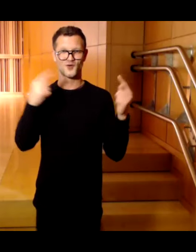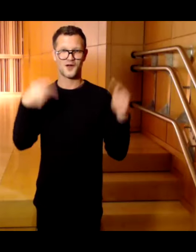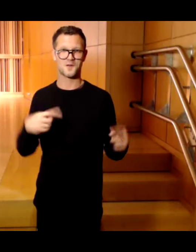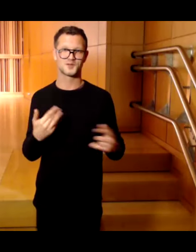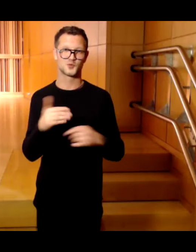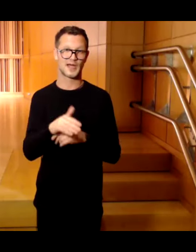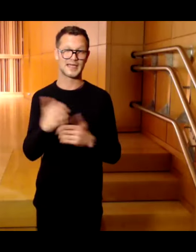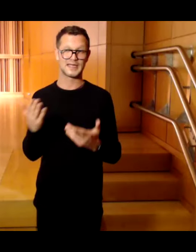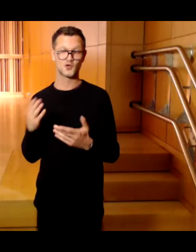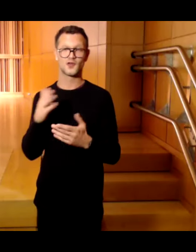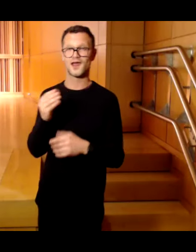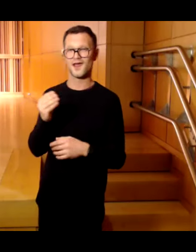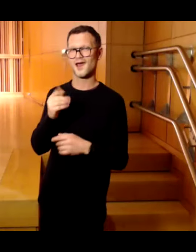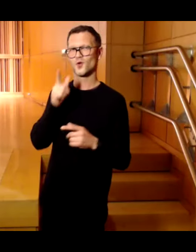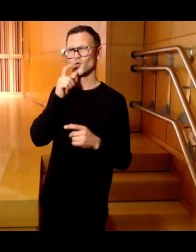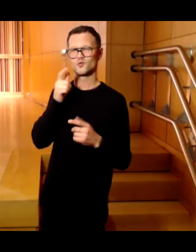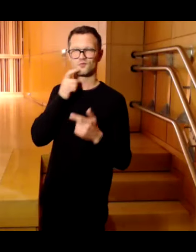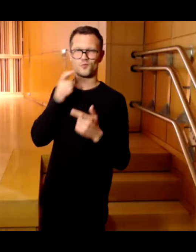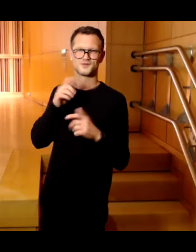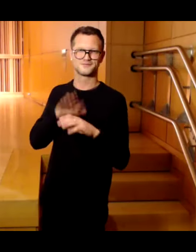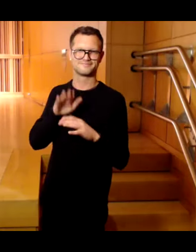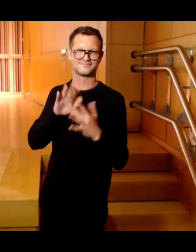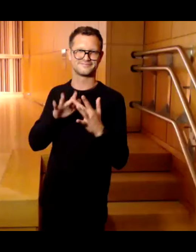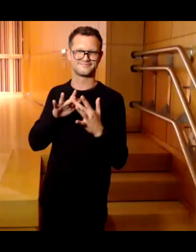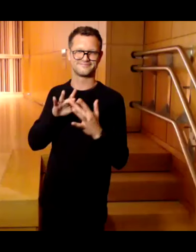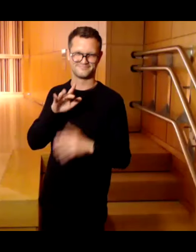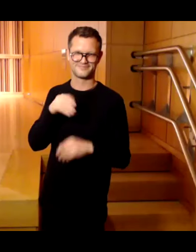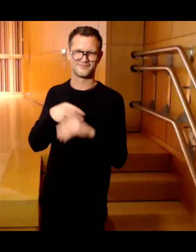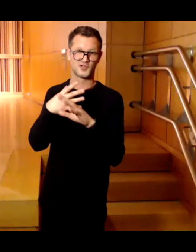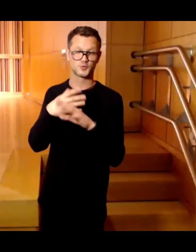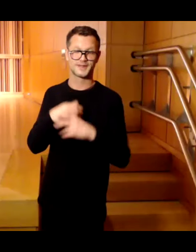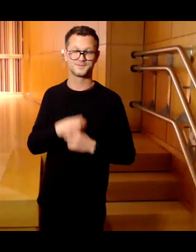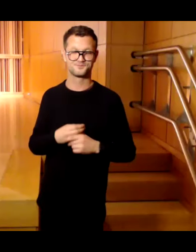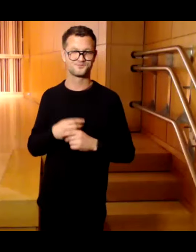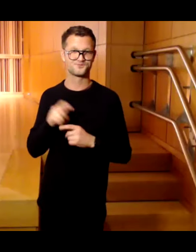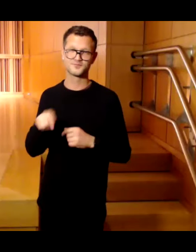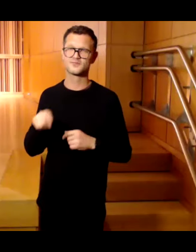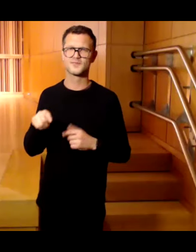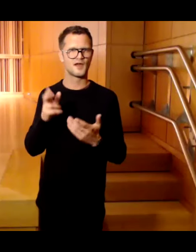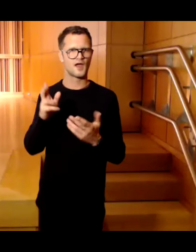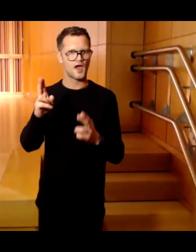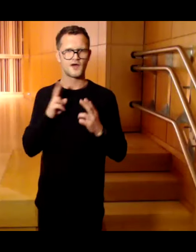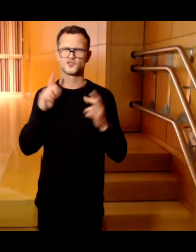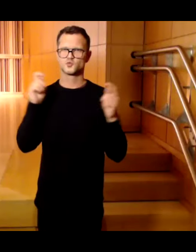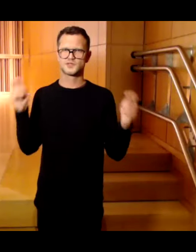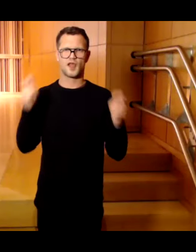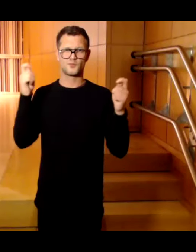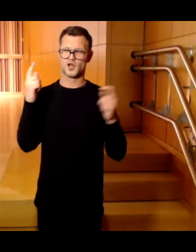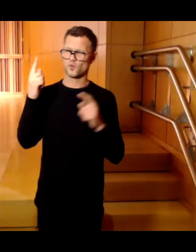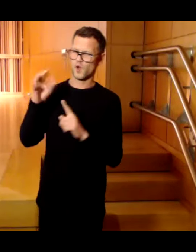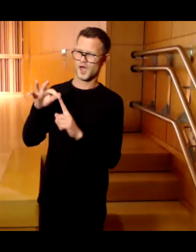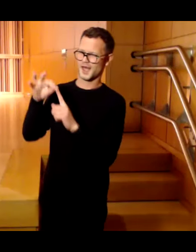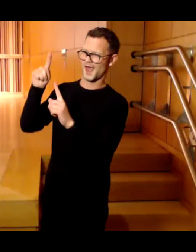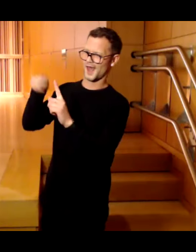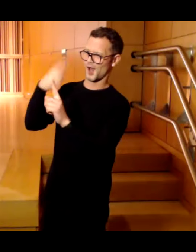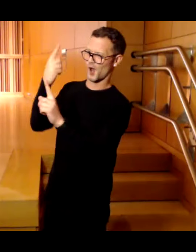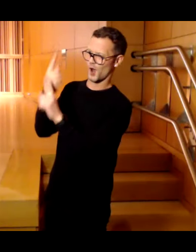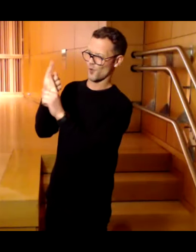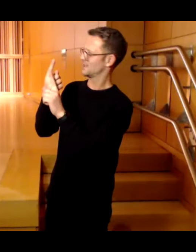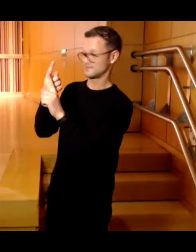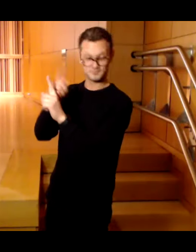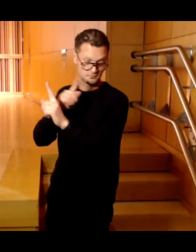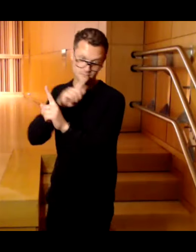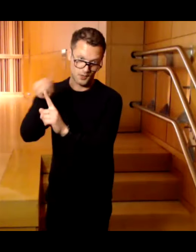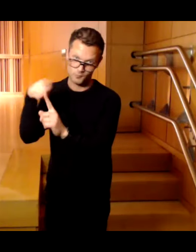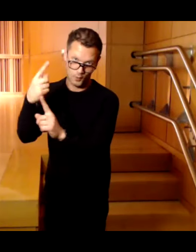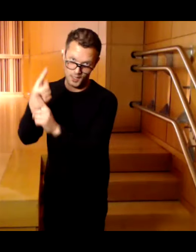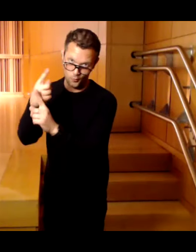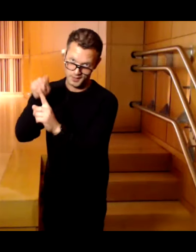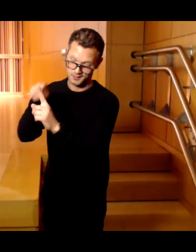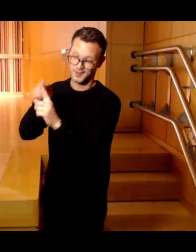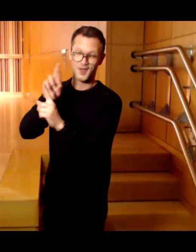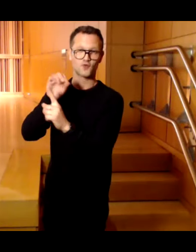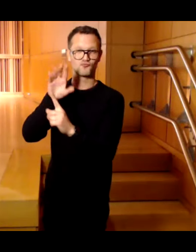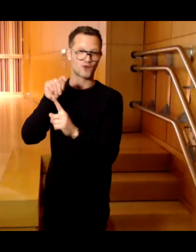here in person, and, uh. virtually. It's an incredible honor to celebrate the one and only, and there is one, just one and only Robert F. Reed Farr.